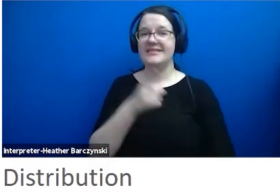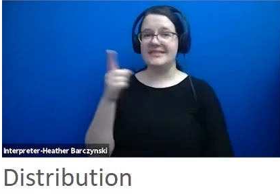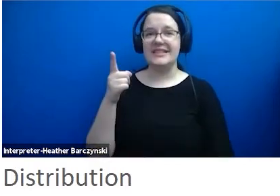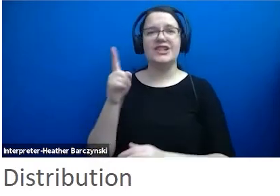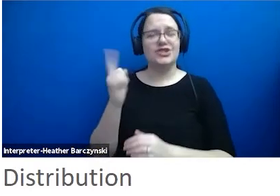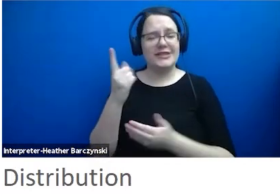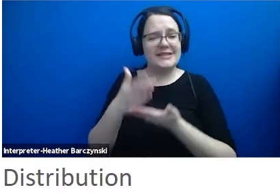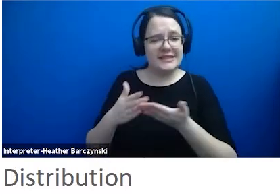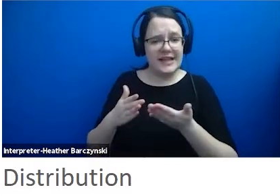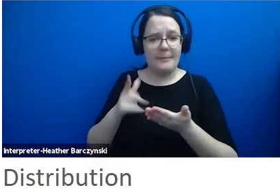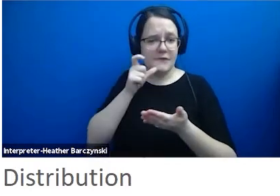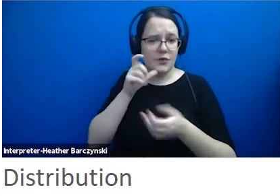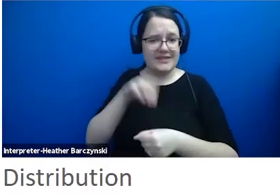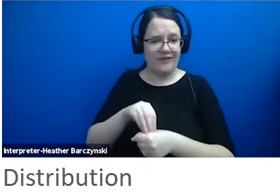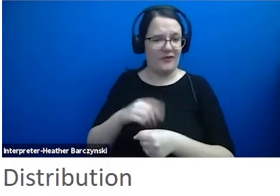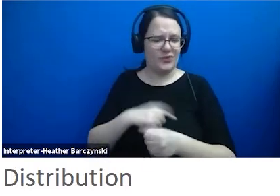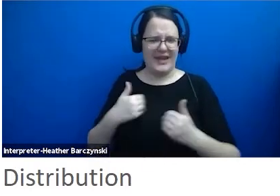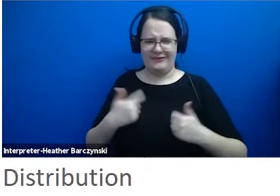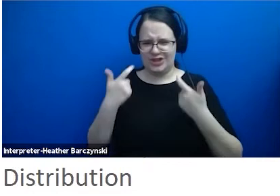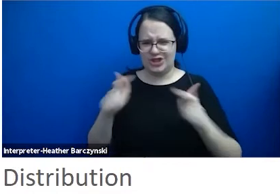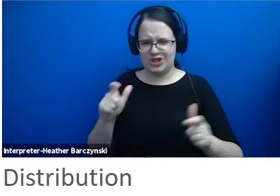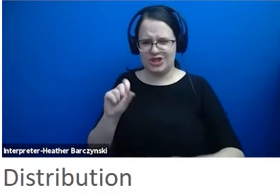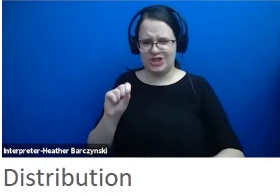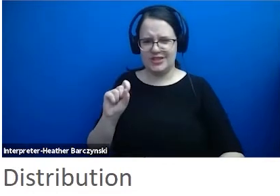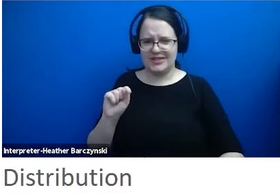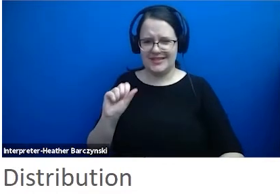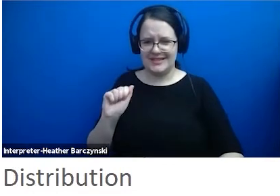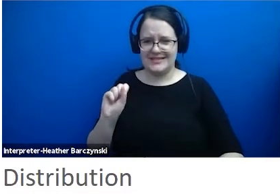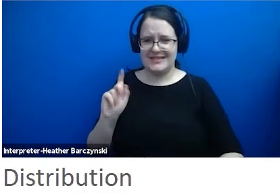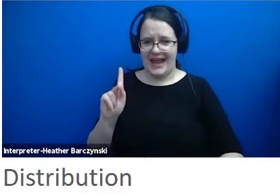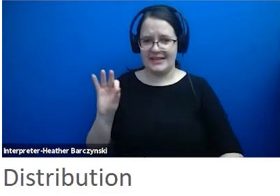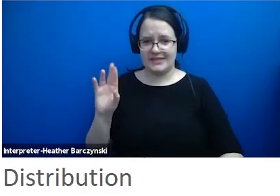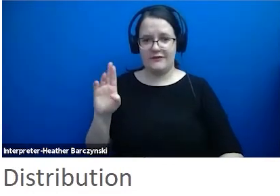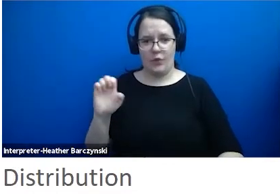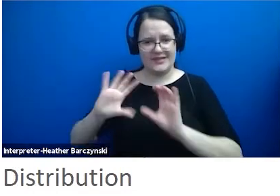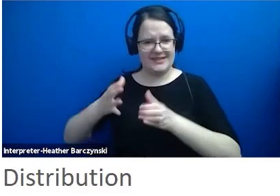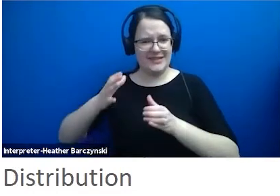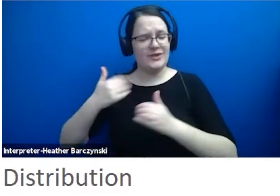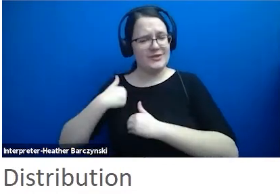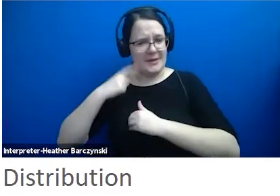we have a very large task force that is overseeing these efforts and then we have a number of smaller